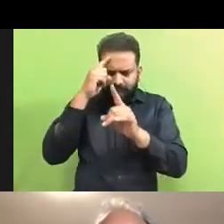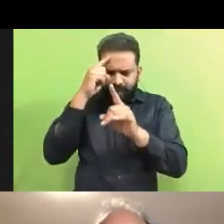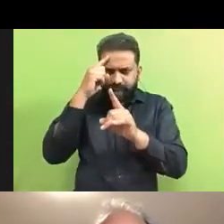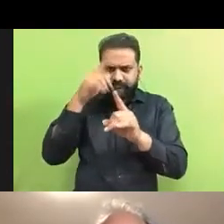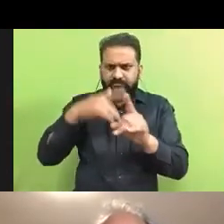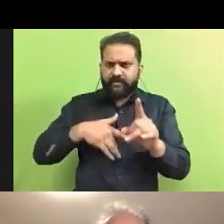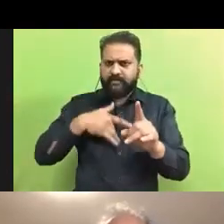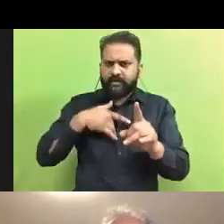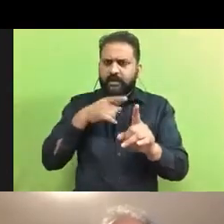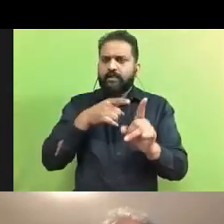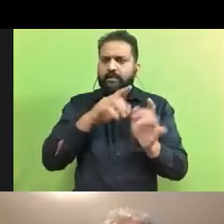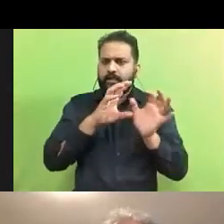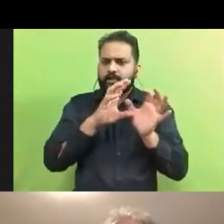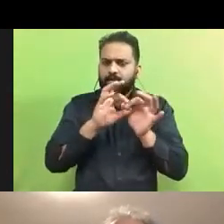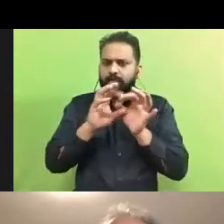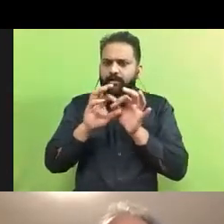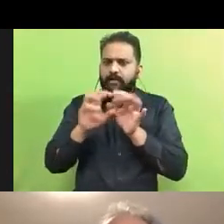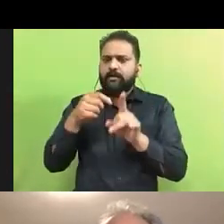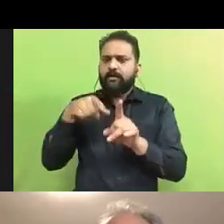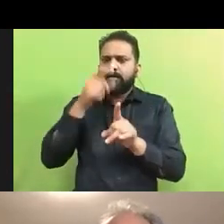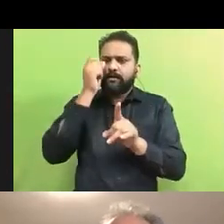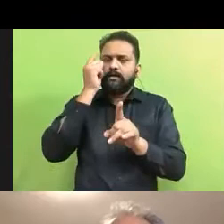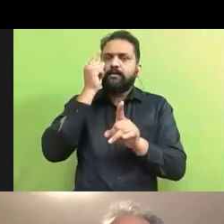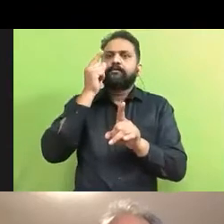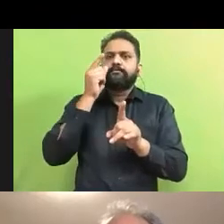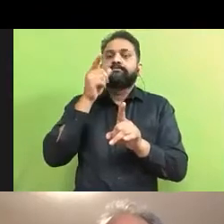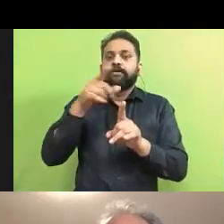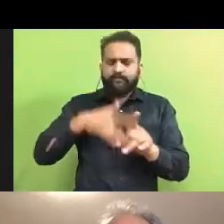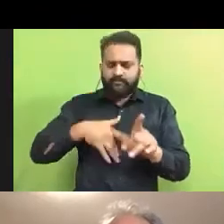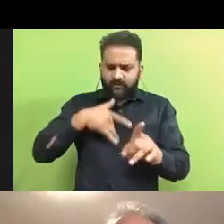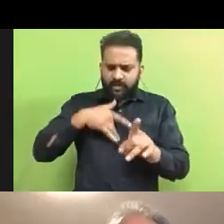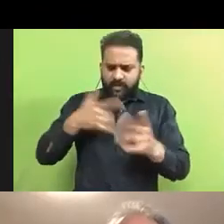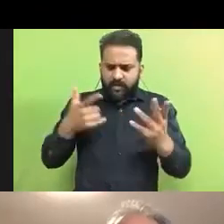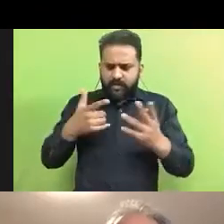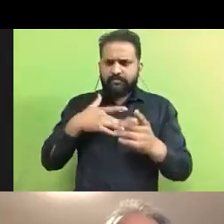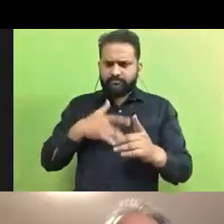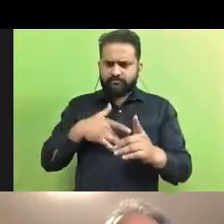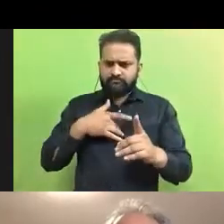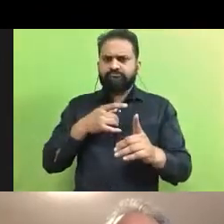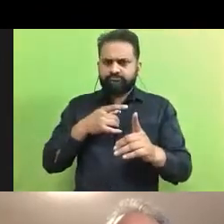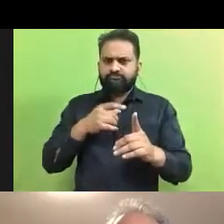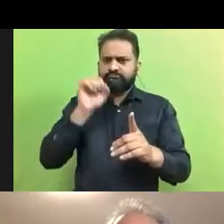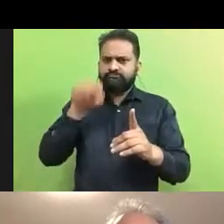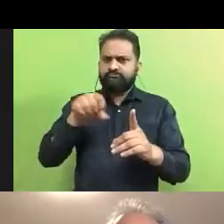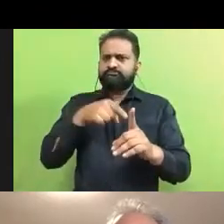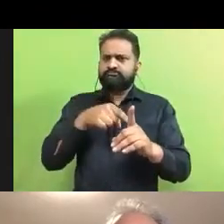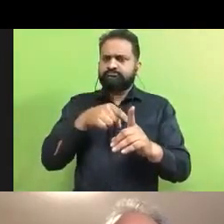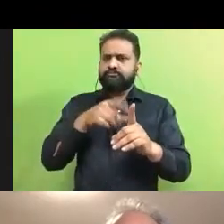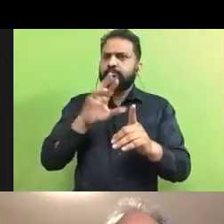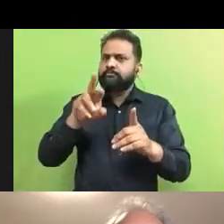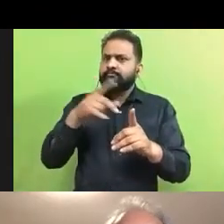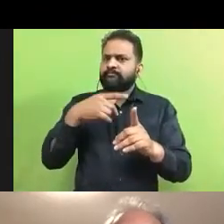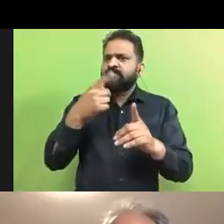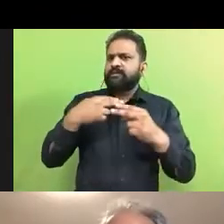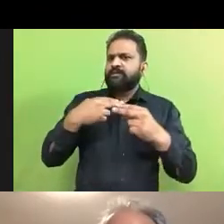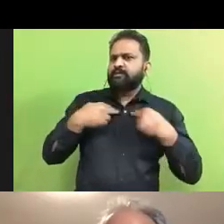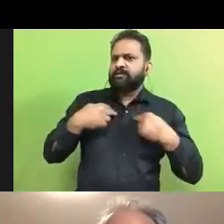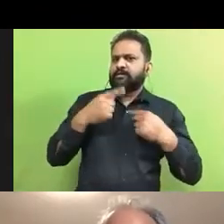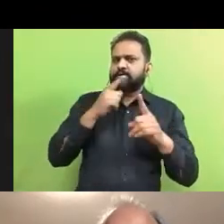come to you so use your feeling your gut feeling and think about it whose case is he strong in your